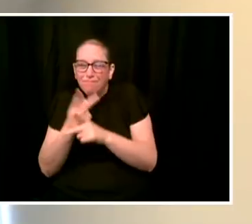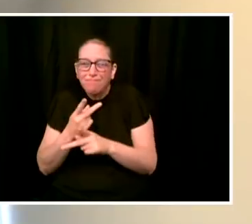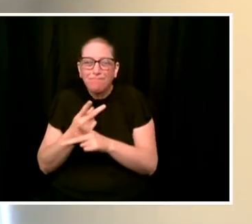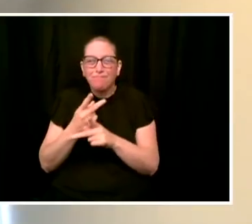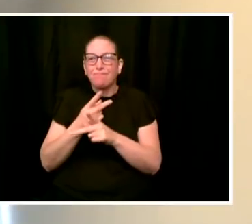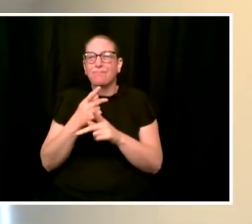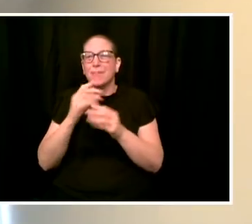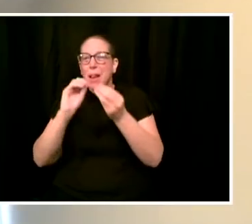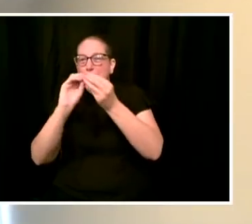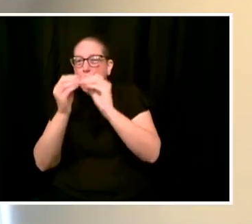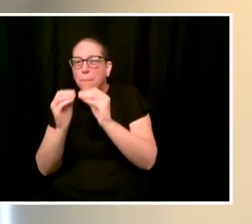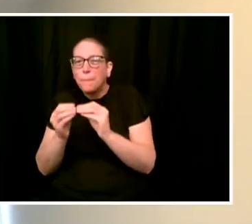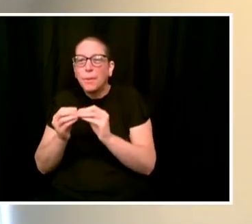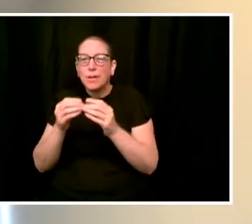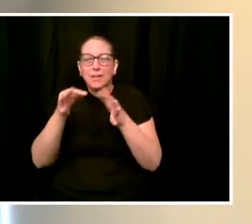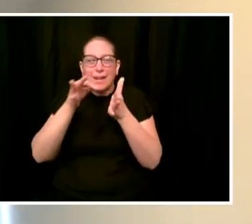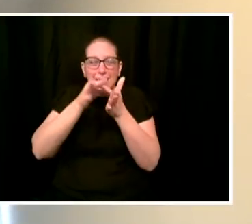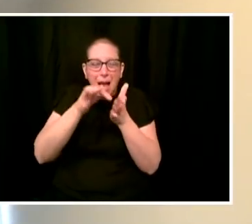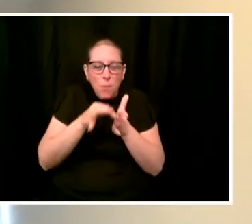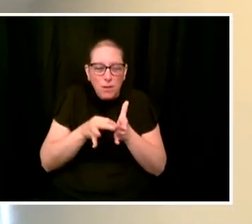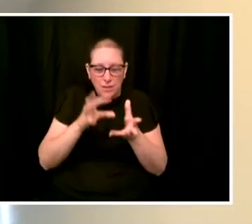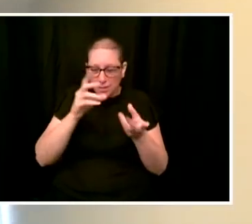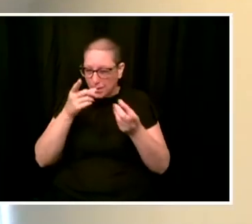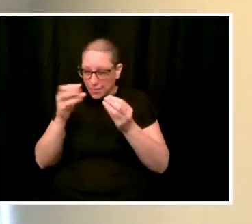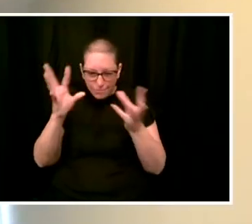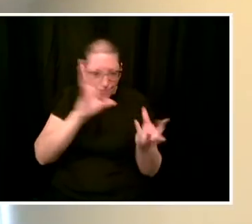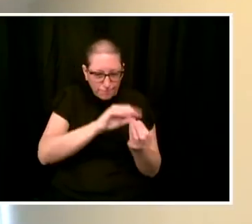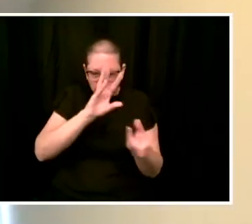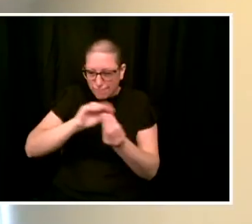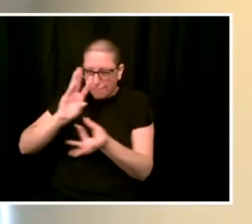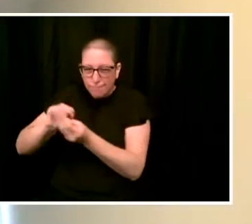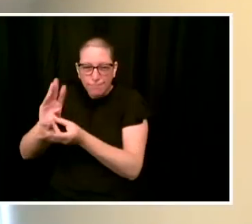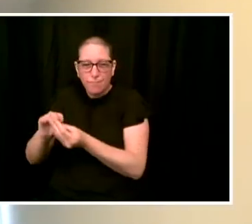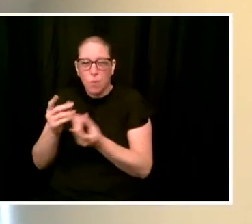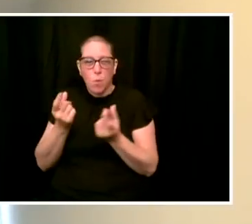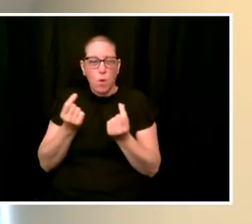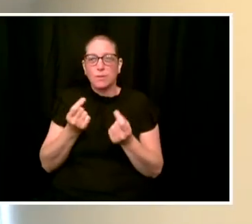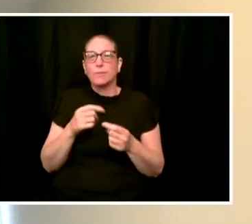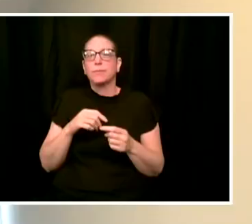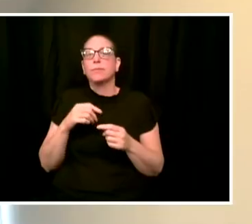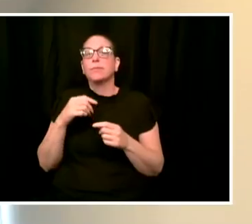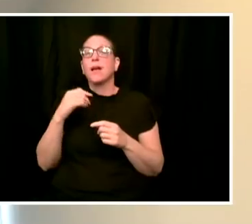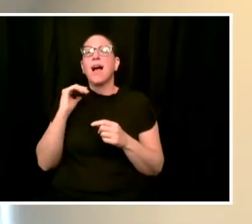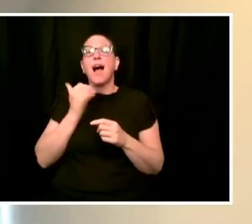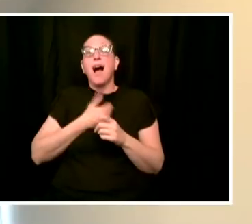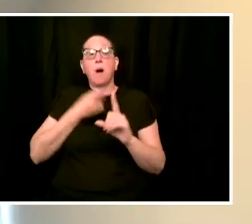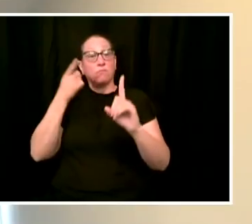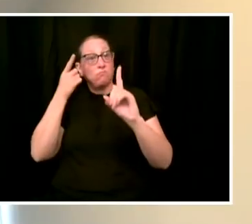OIDNTG HA TINT HE COMING DAY. THE GOAL IS TO HAVE PEOPLE COME OFF OF THE